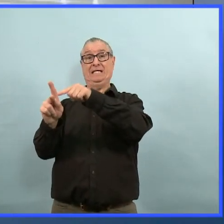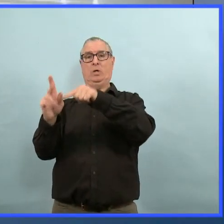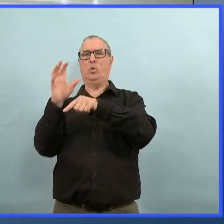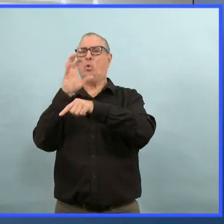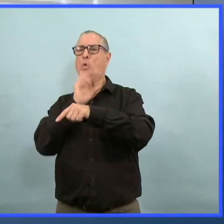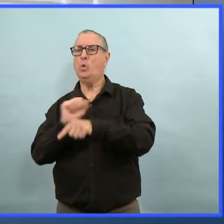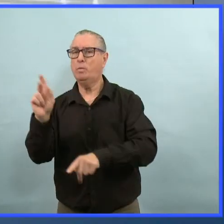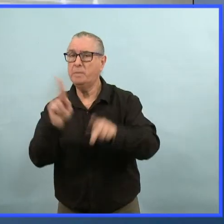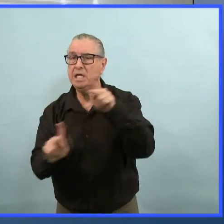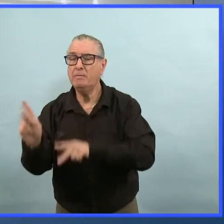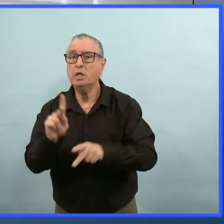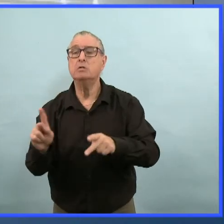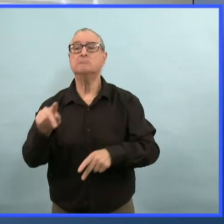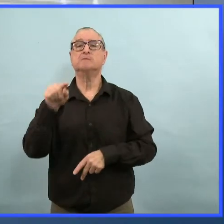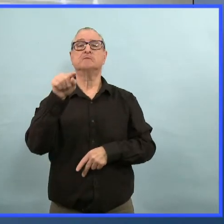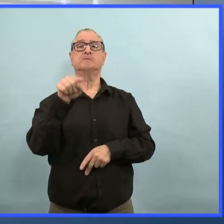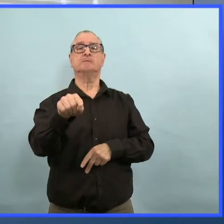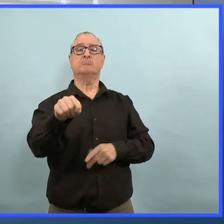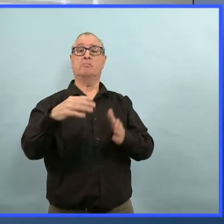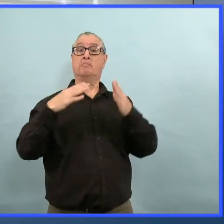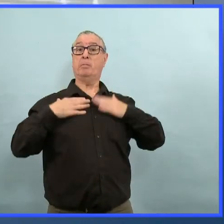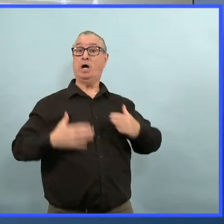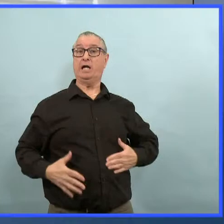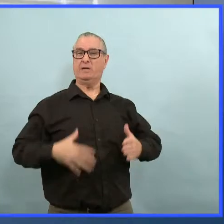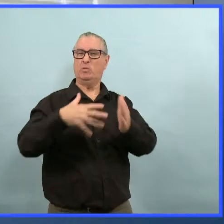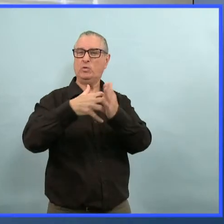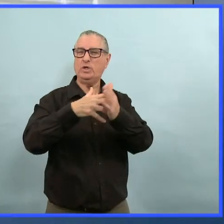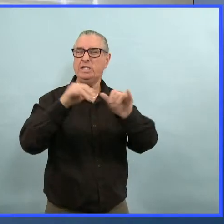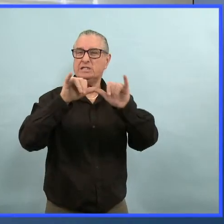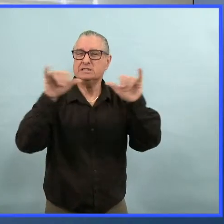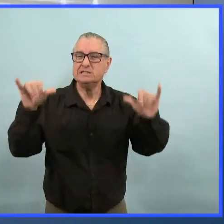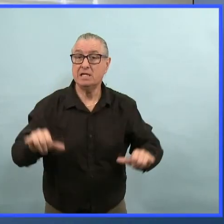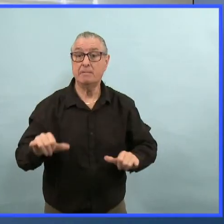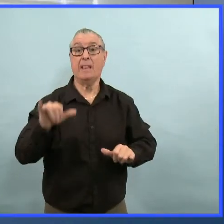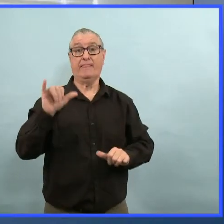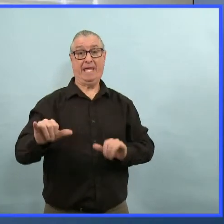conditions we want them to be tested as soon as possible because there's treatments available